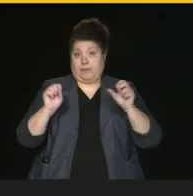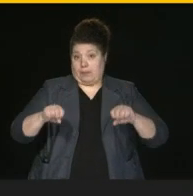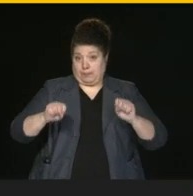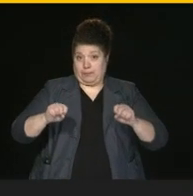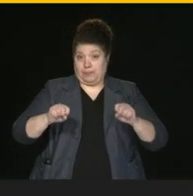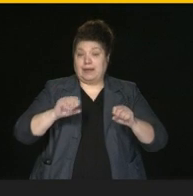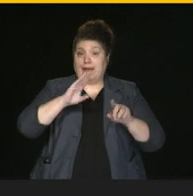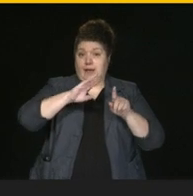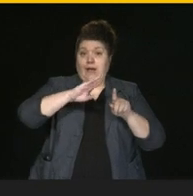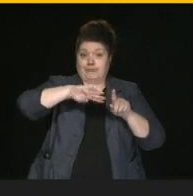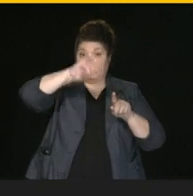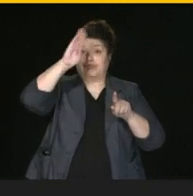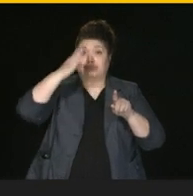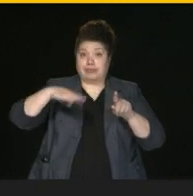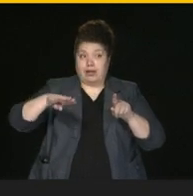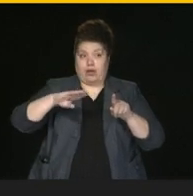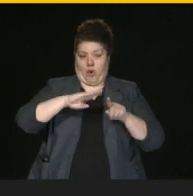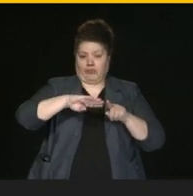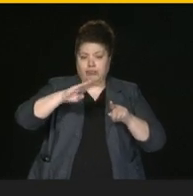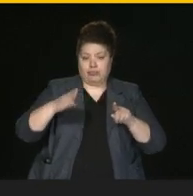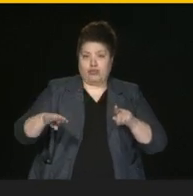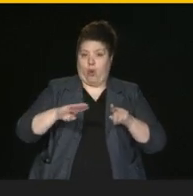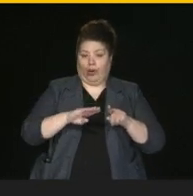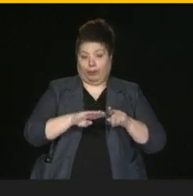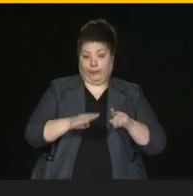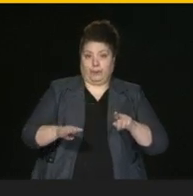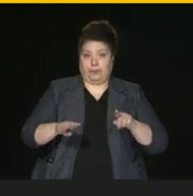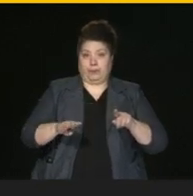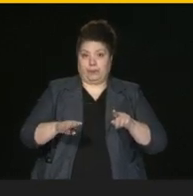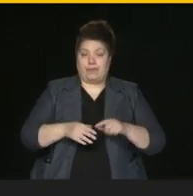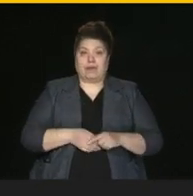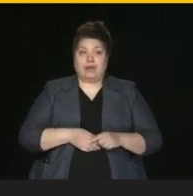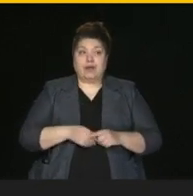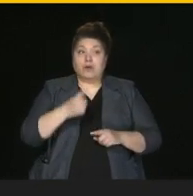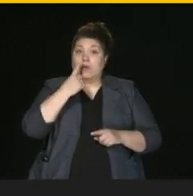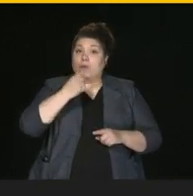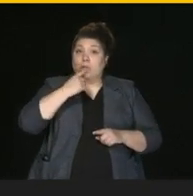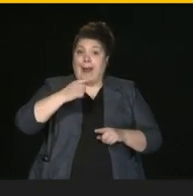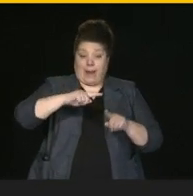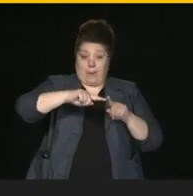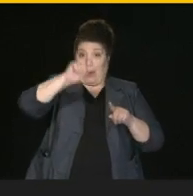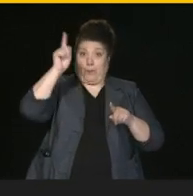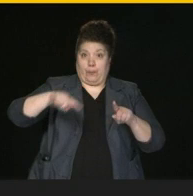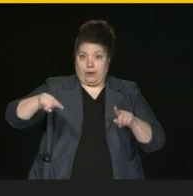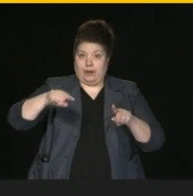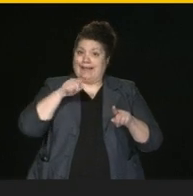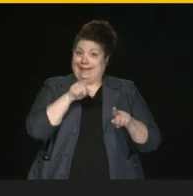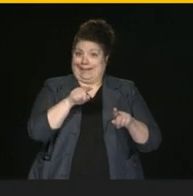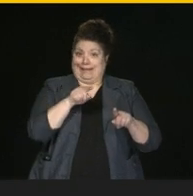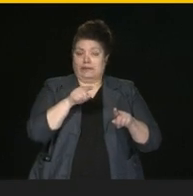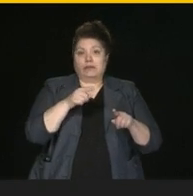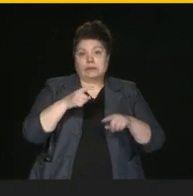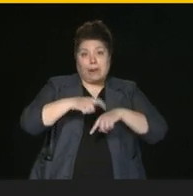POSSIBLE SCENARIOS WE JUST TALKED ABOUT.